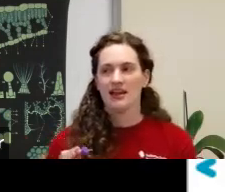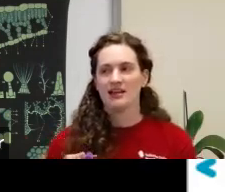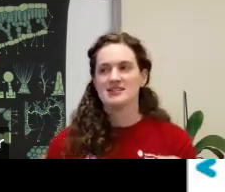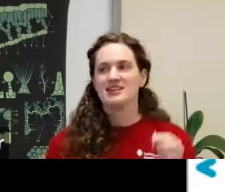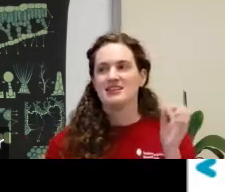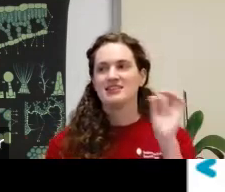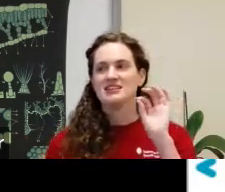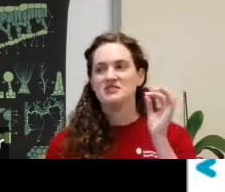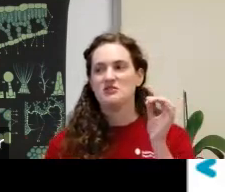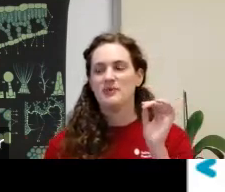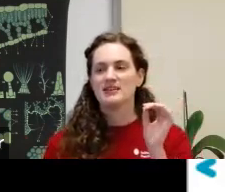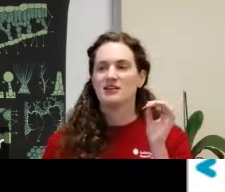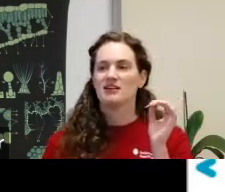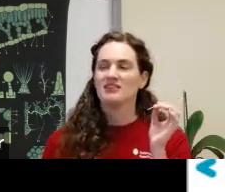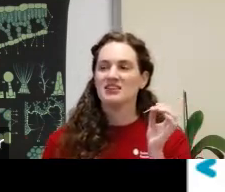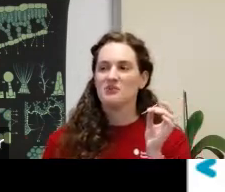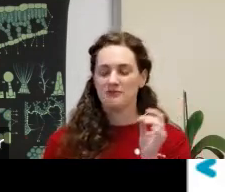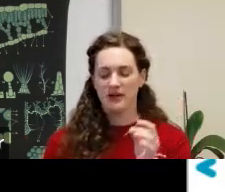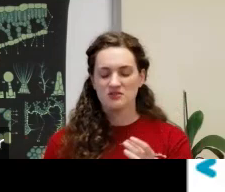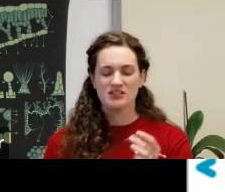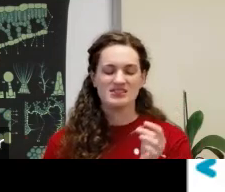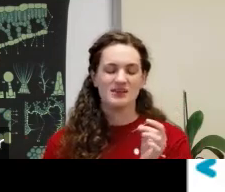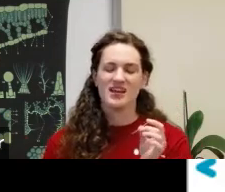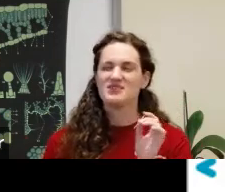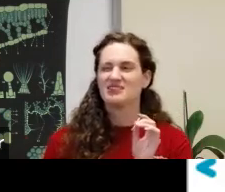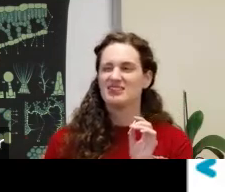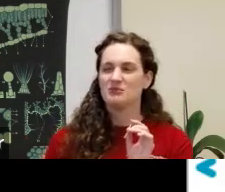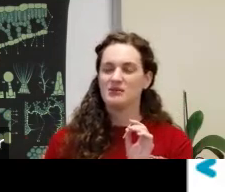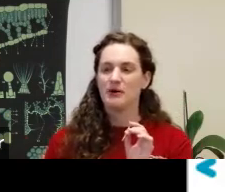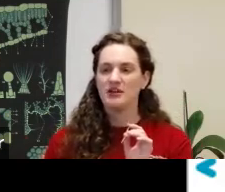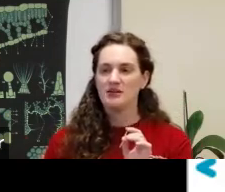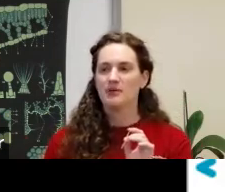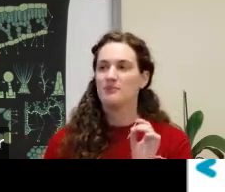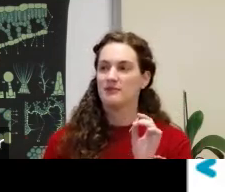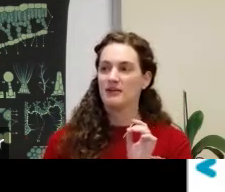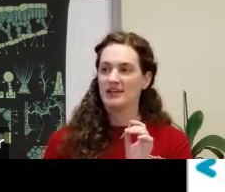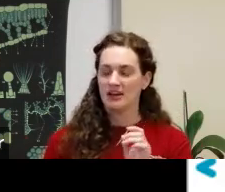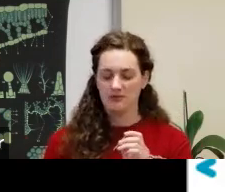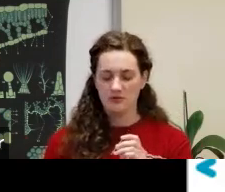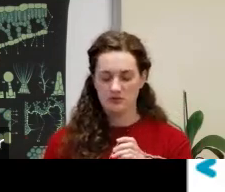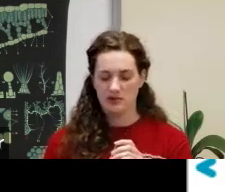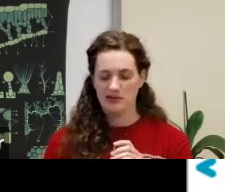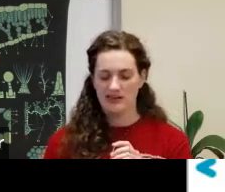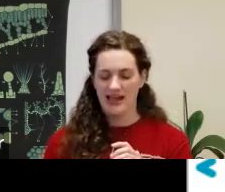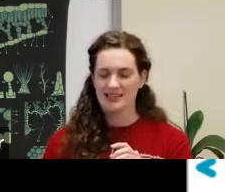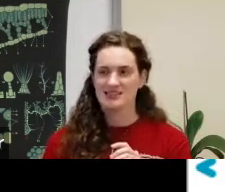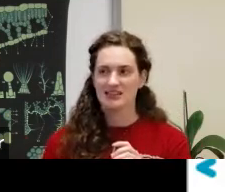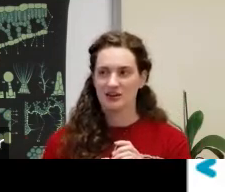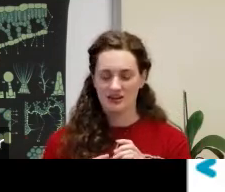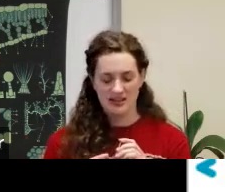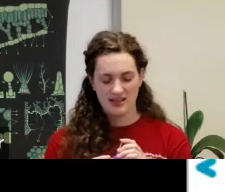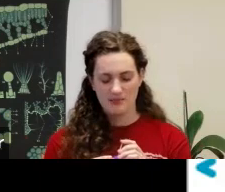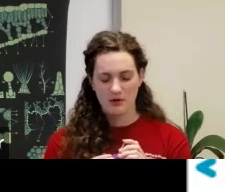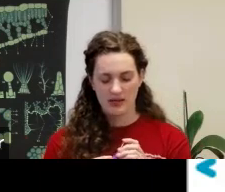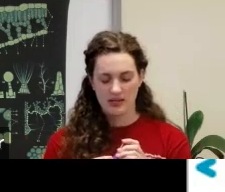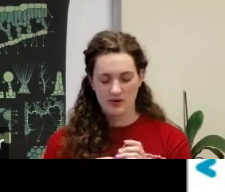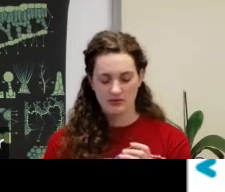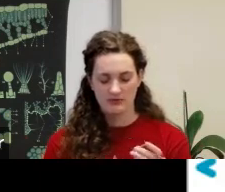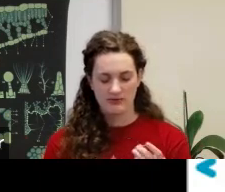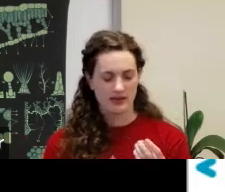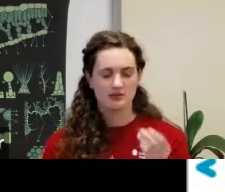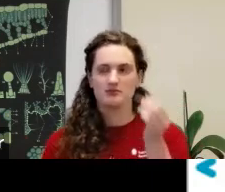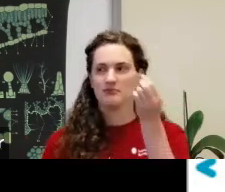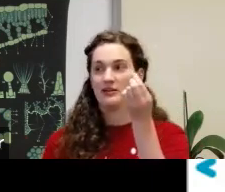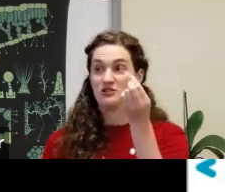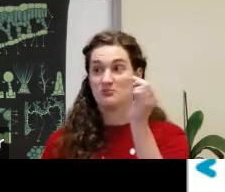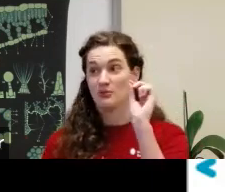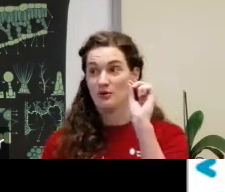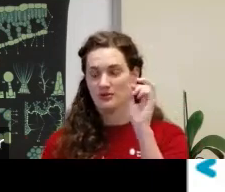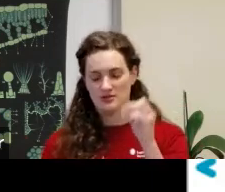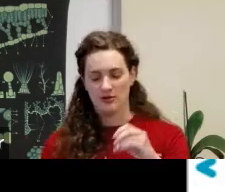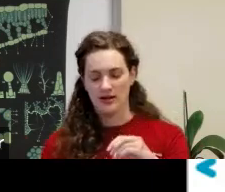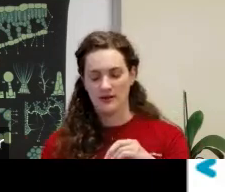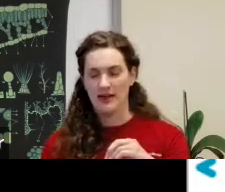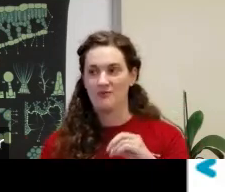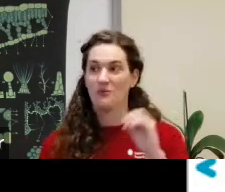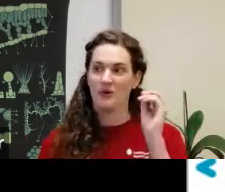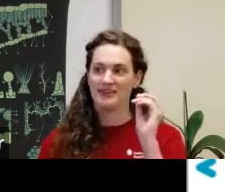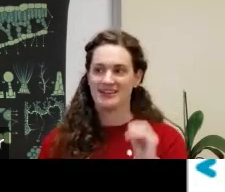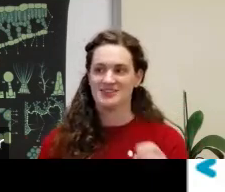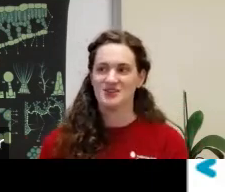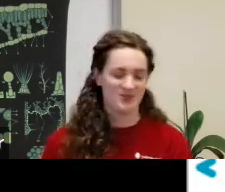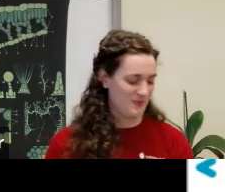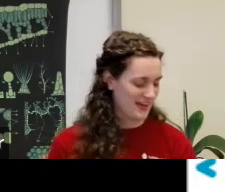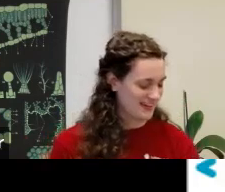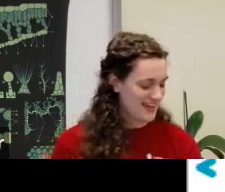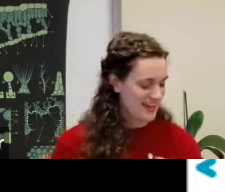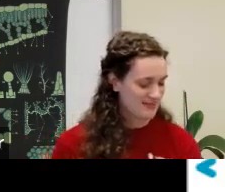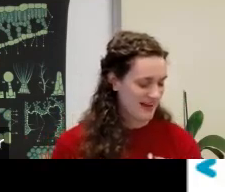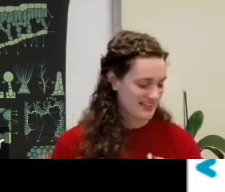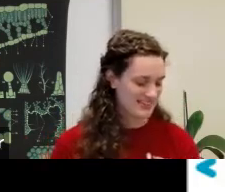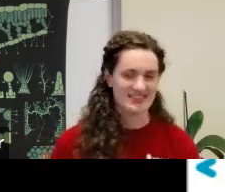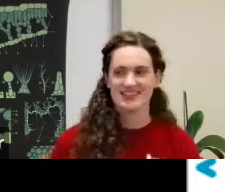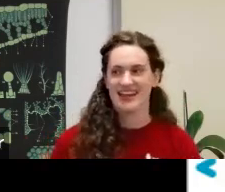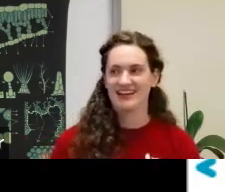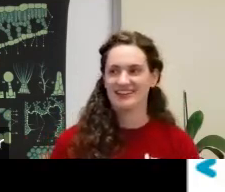Emily Borger: And these toothpicks are a little bit fragile and sometimes they're a little bit pokey but be very careful we don't want to accidentally poke anyone in fact mine just broke so i'm going to have one less too thick in my seed today.